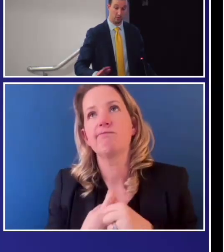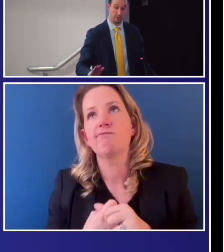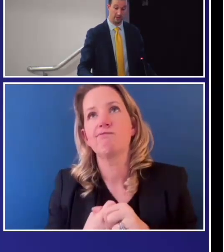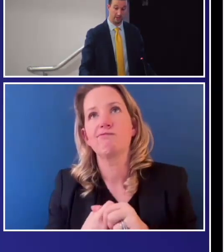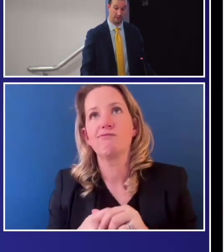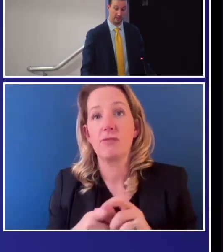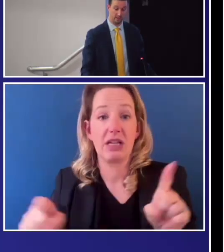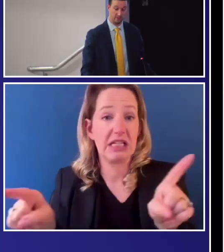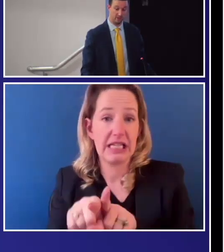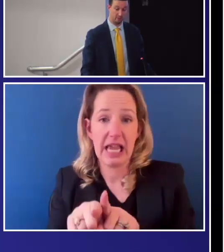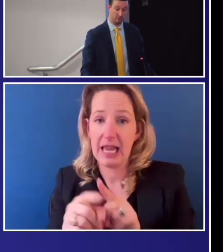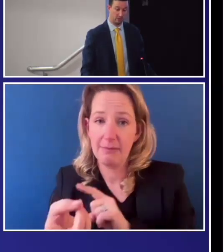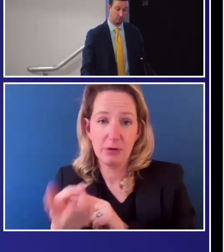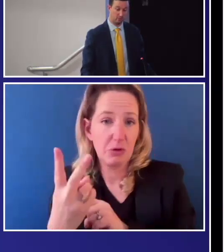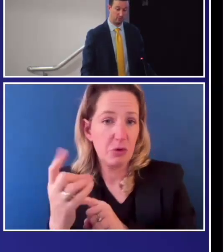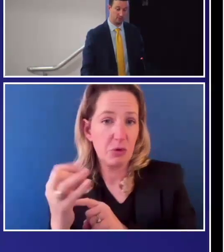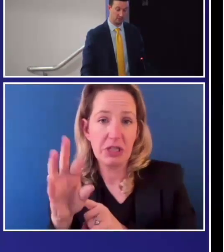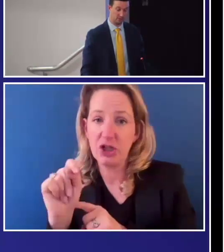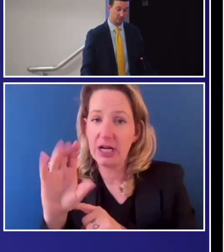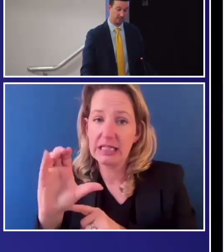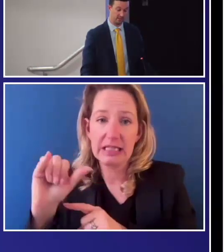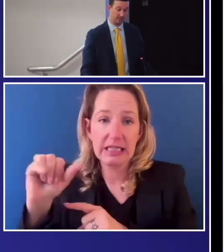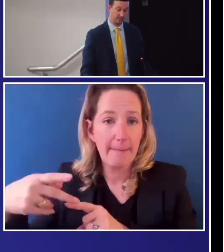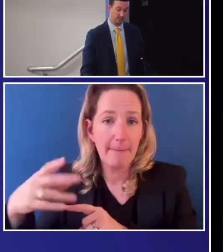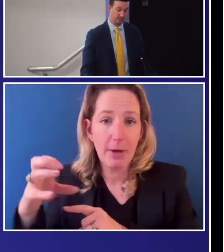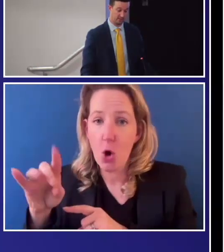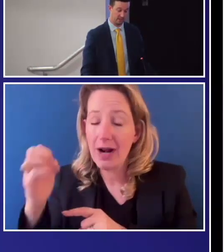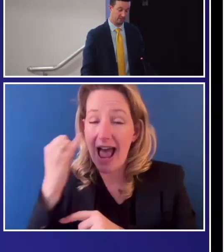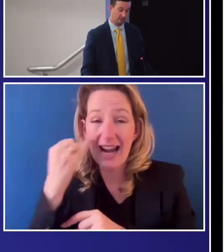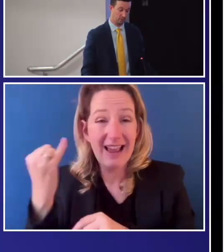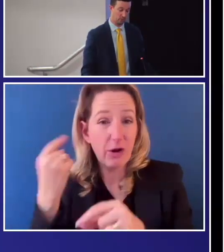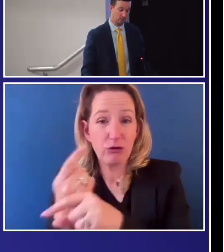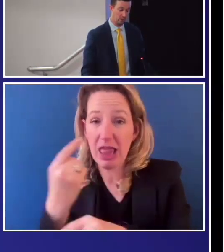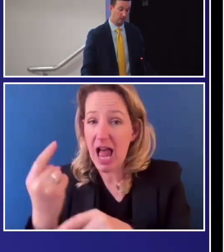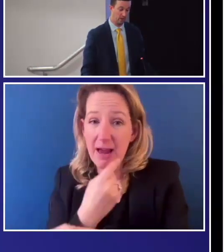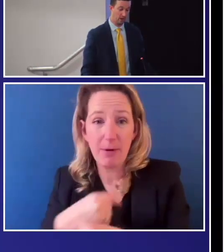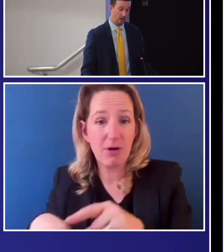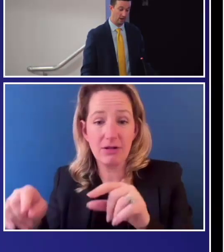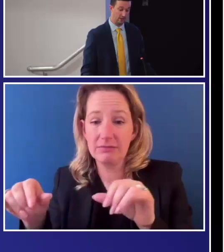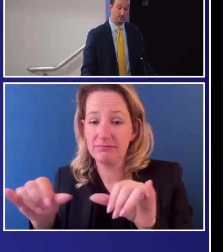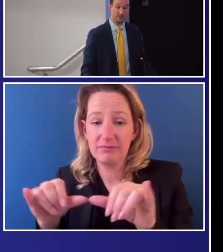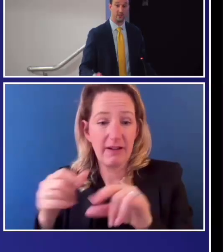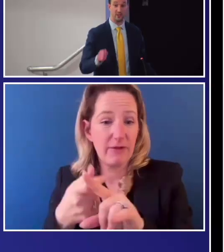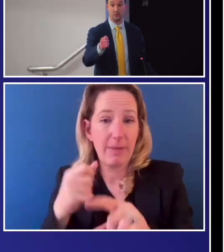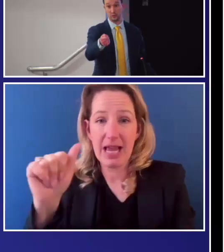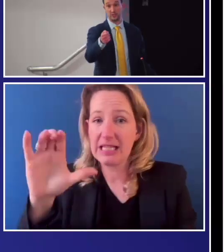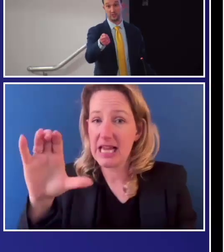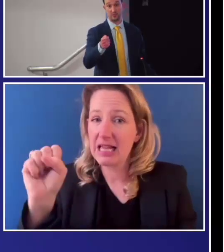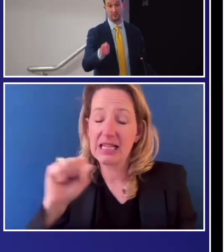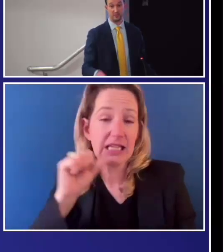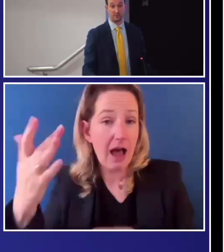code. And if a reliable sample size in the ACS is not available, this entire issue is specific to